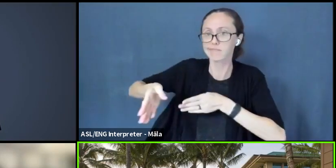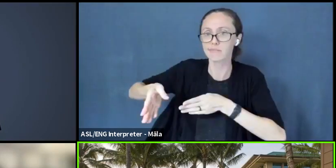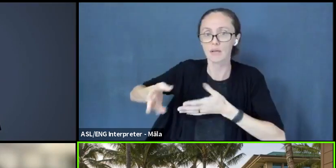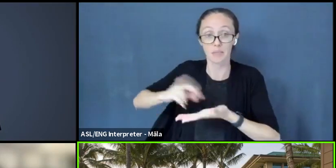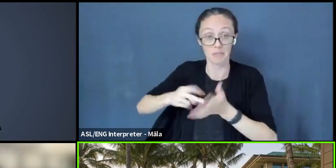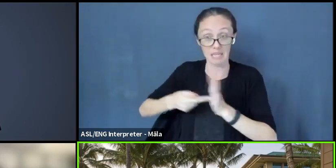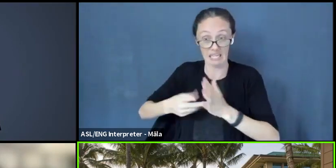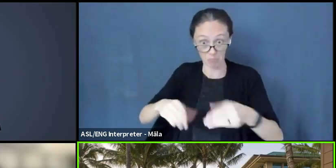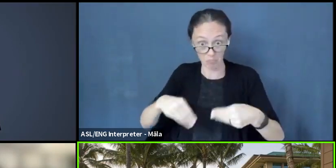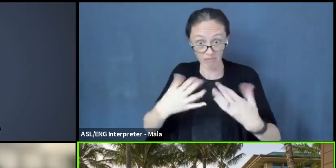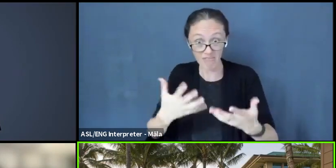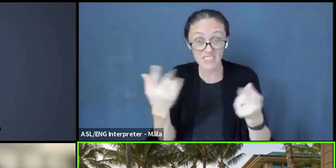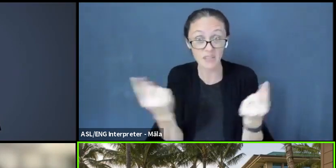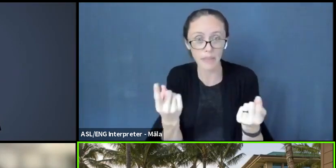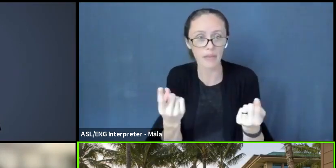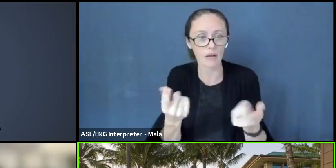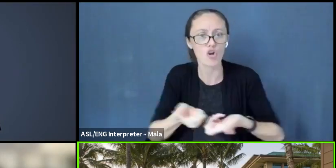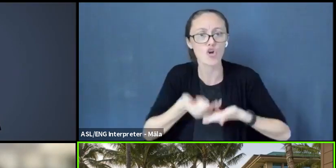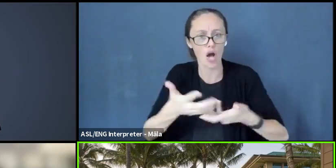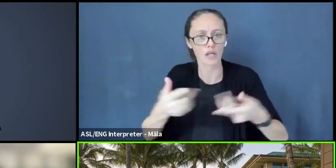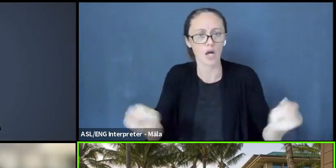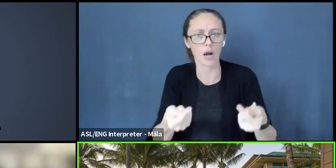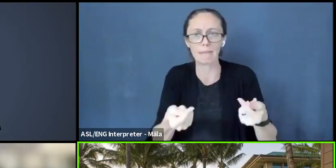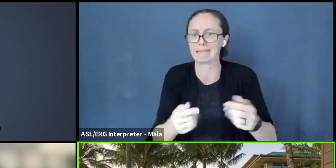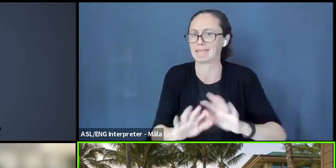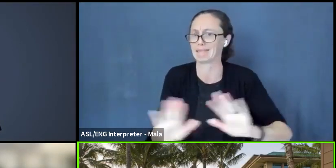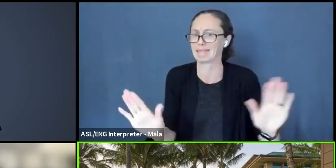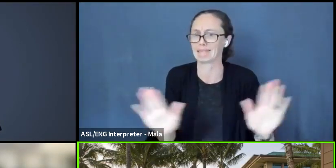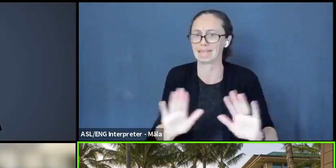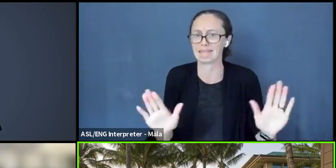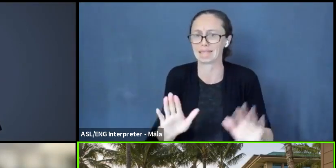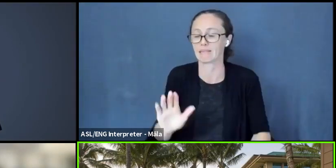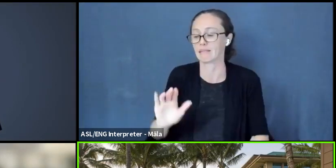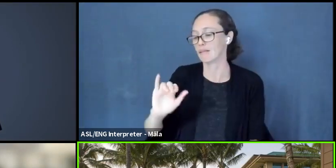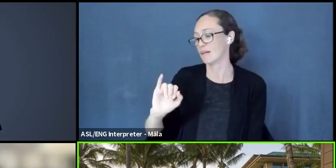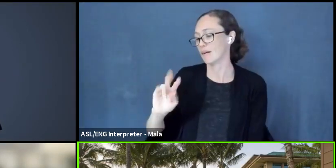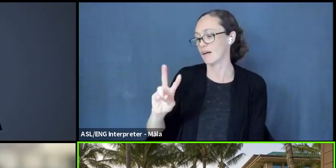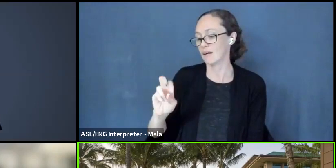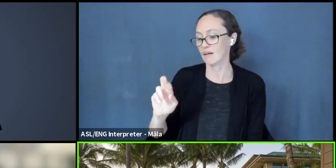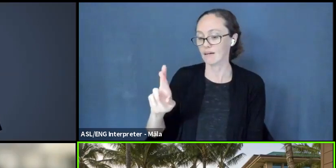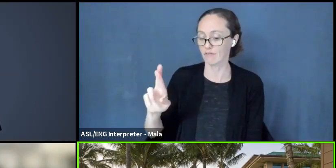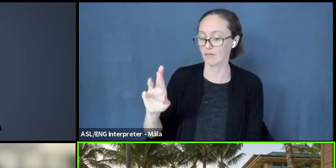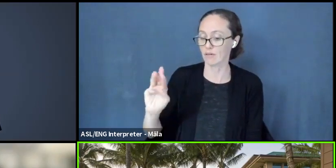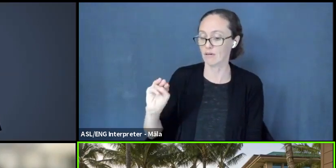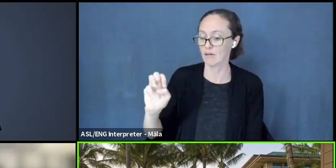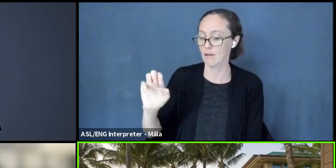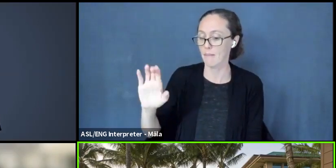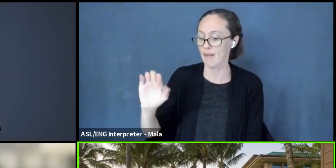And Ivermectin is one of those things that will definitely cause harm.